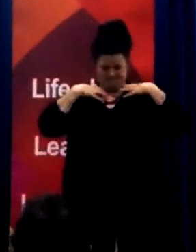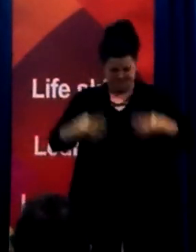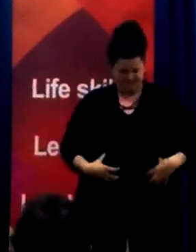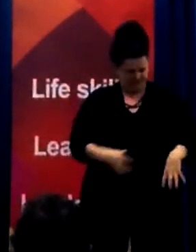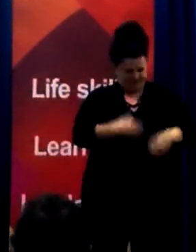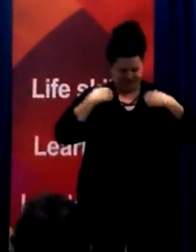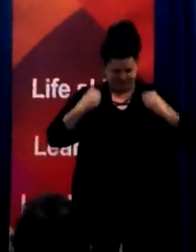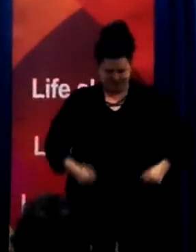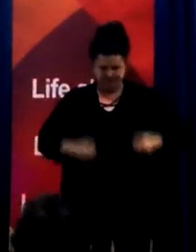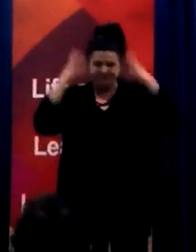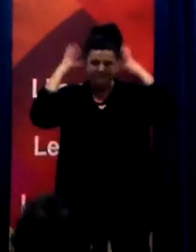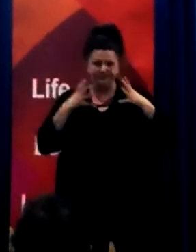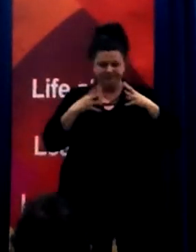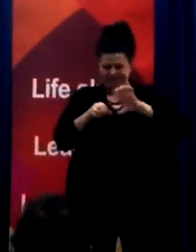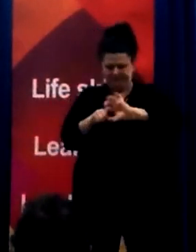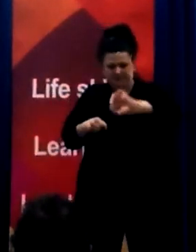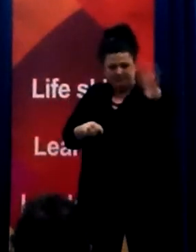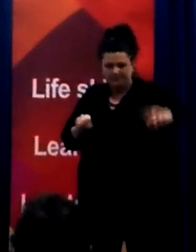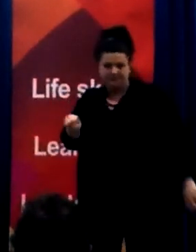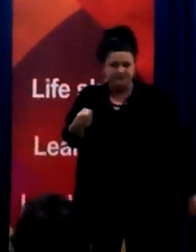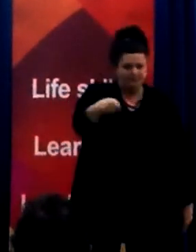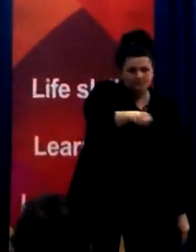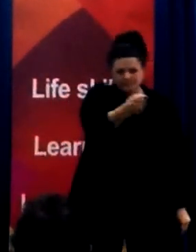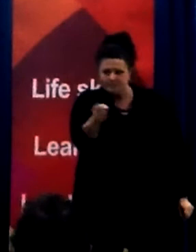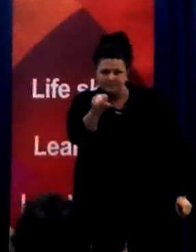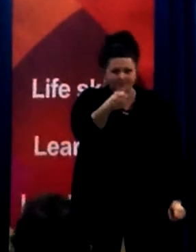I can’t use the Roger when I train, as it would likely get really damaged,